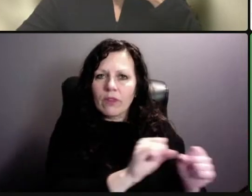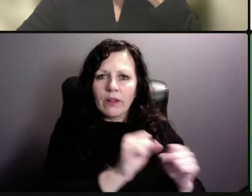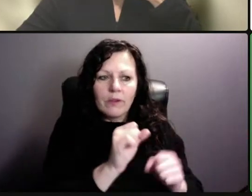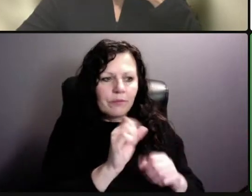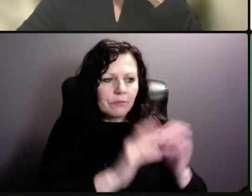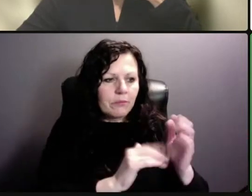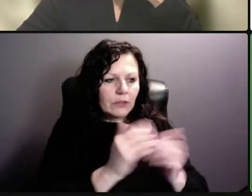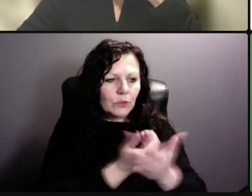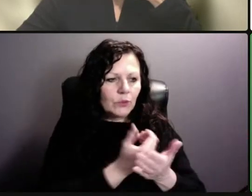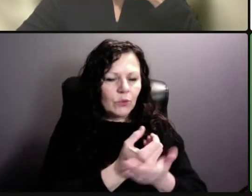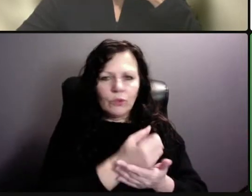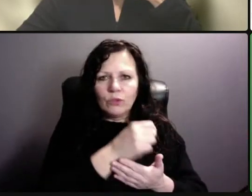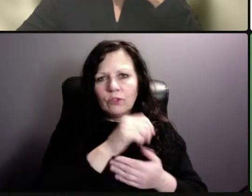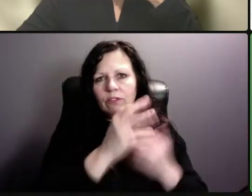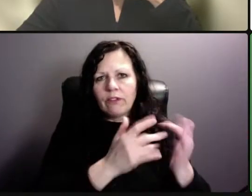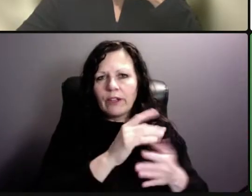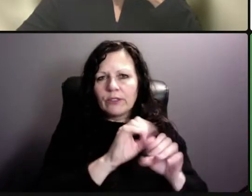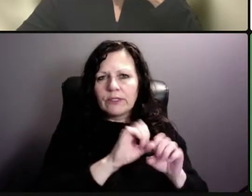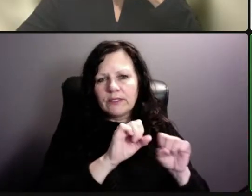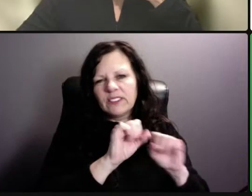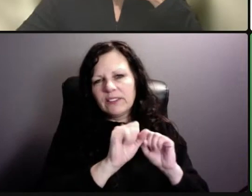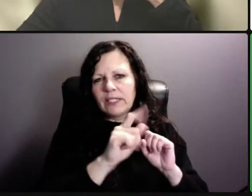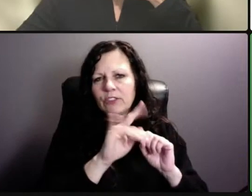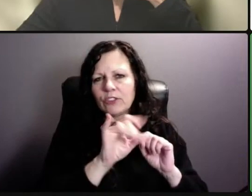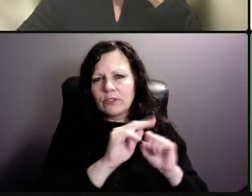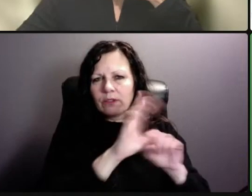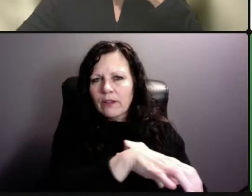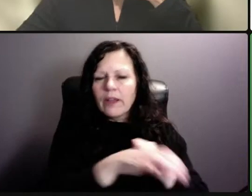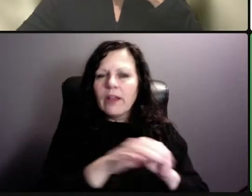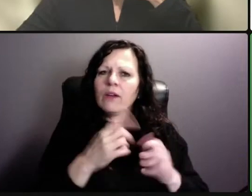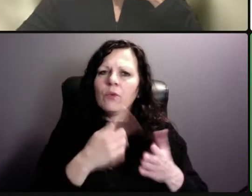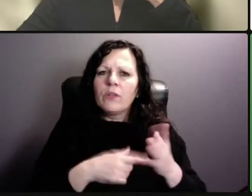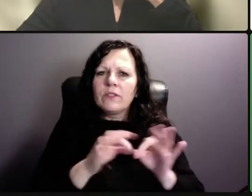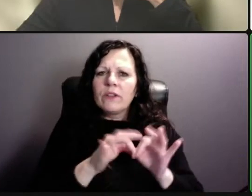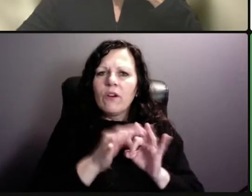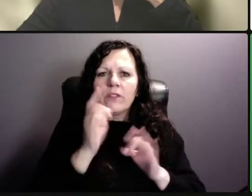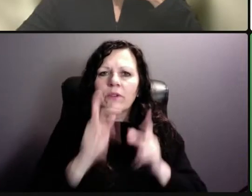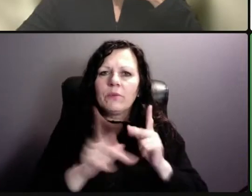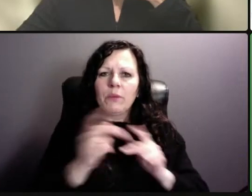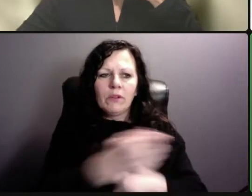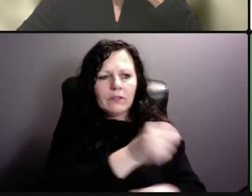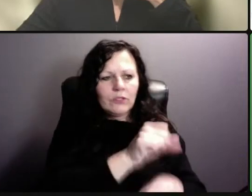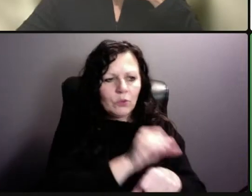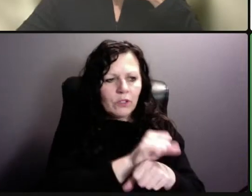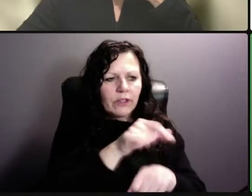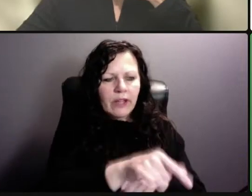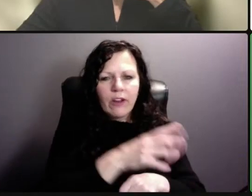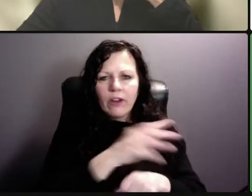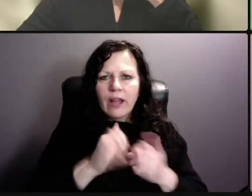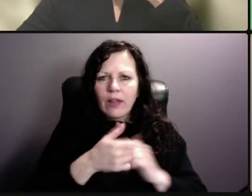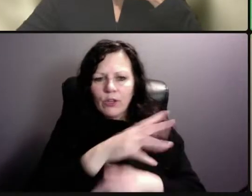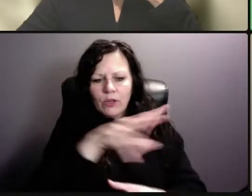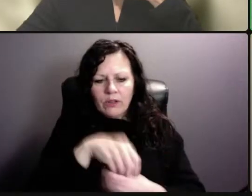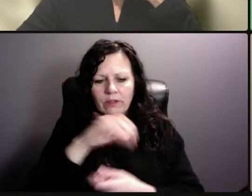GOT BOND FUNDS TO BUILD OUT A